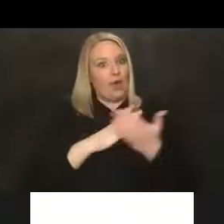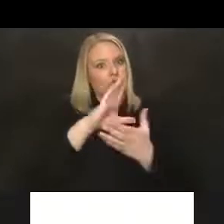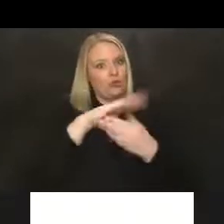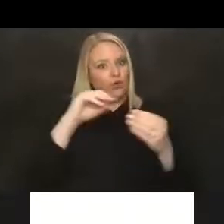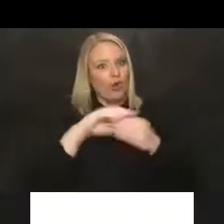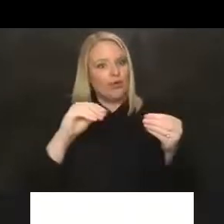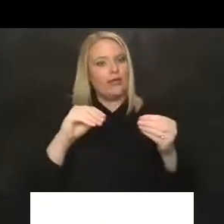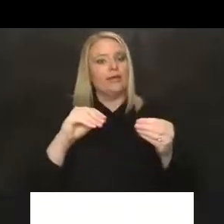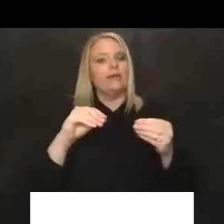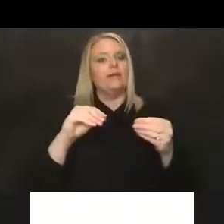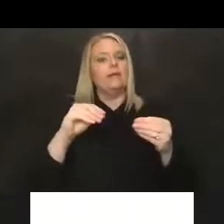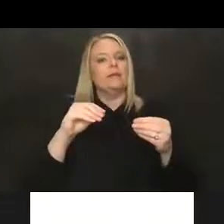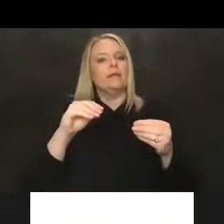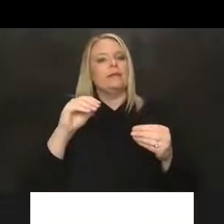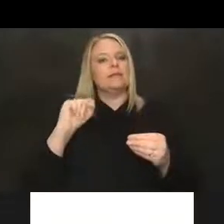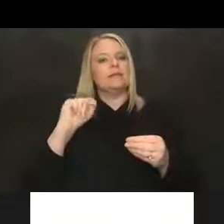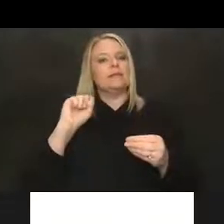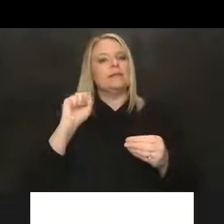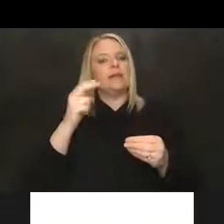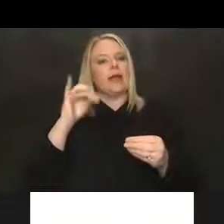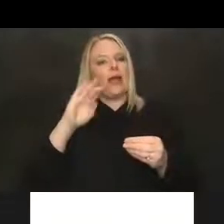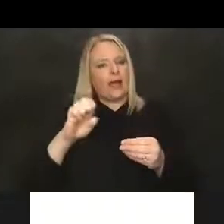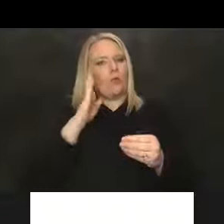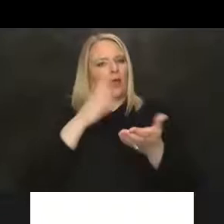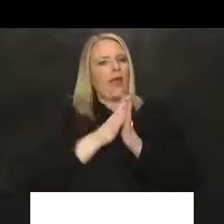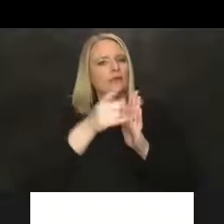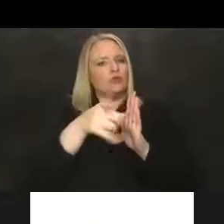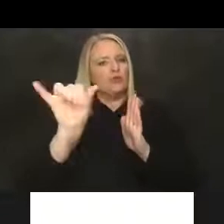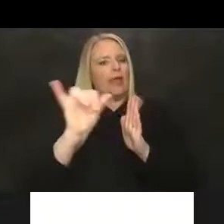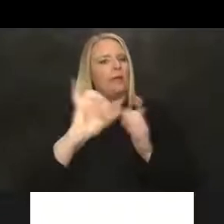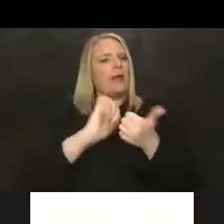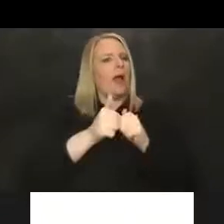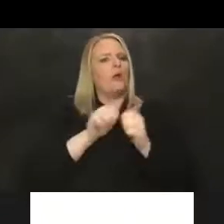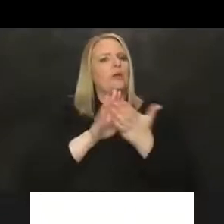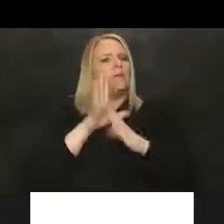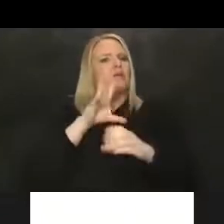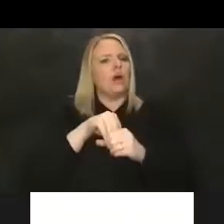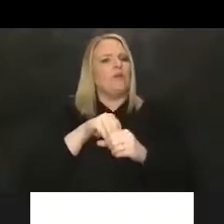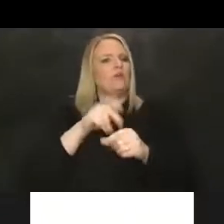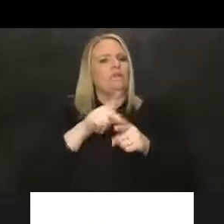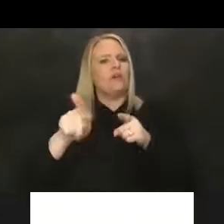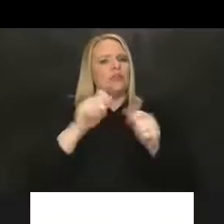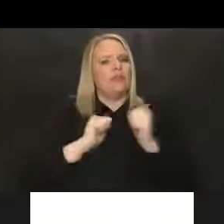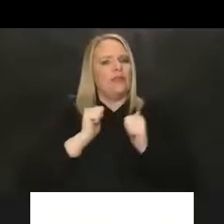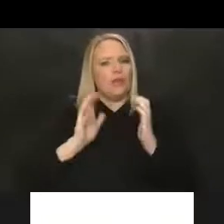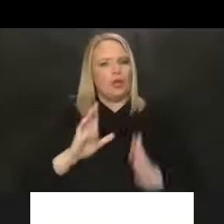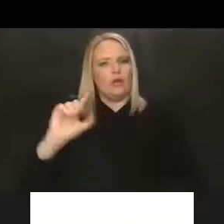I'll pose the same question to you: How did you come to work in professional theatre?